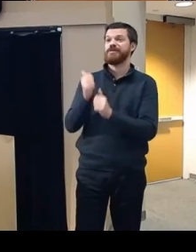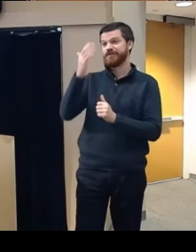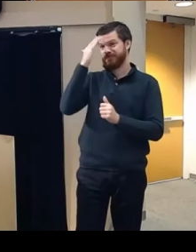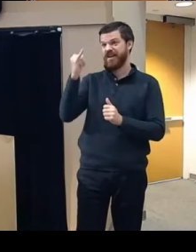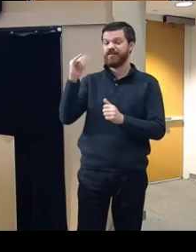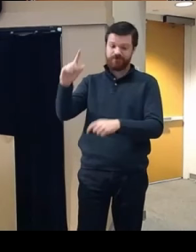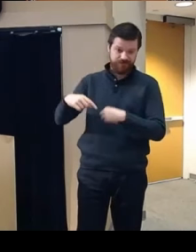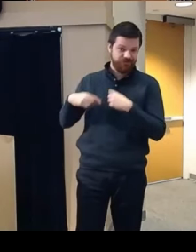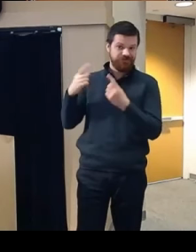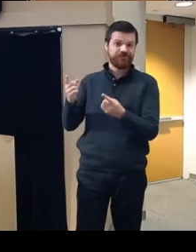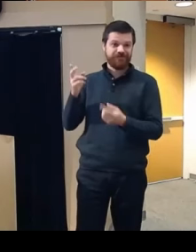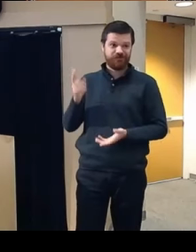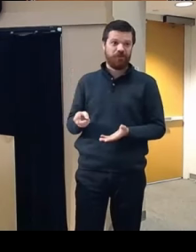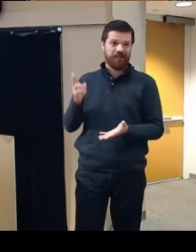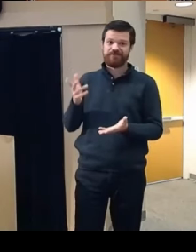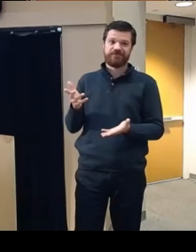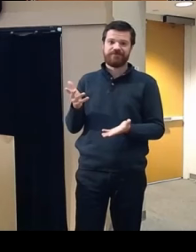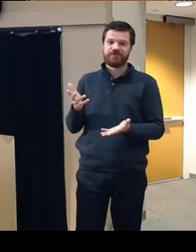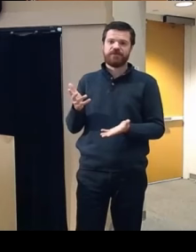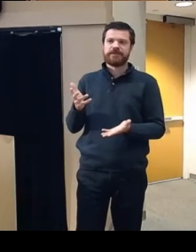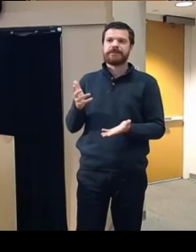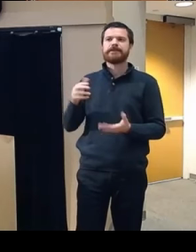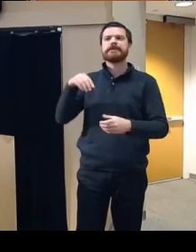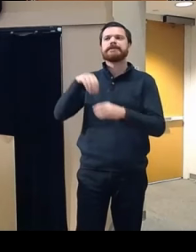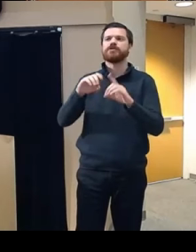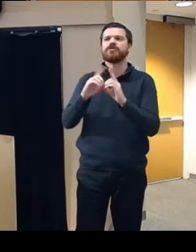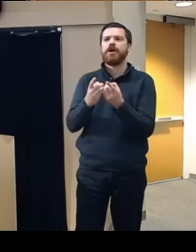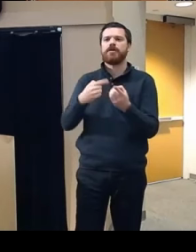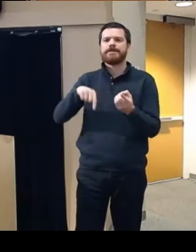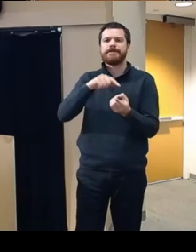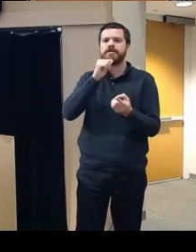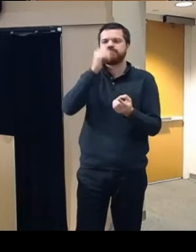historically we haven't had a lot of knowledge within the department about about all of those